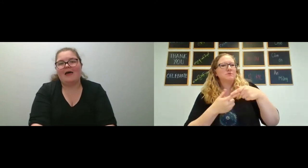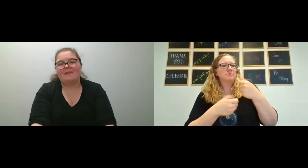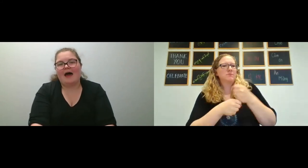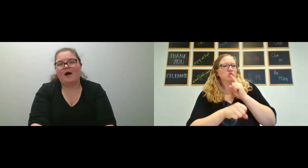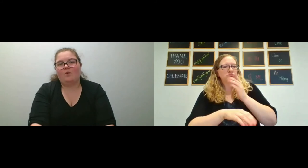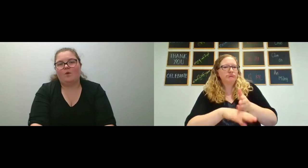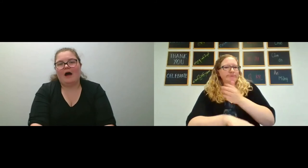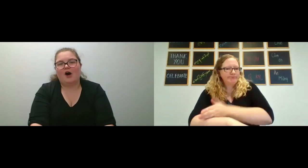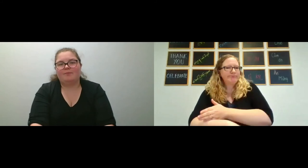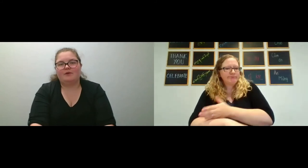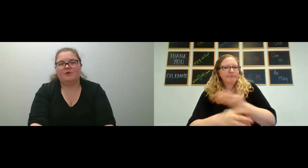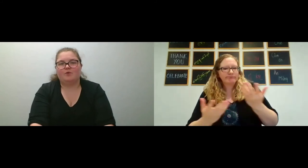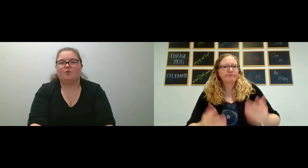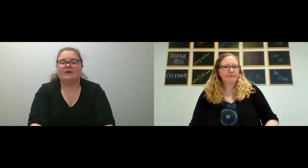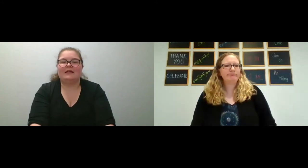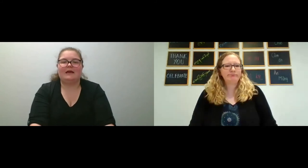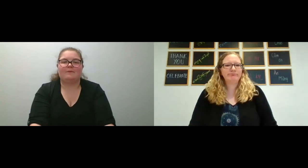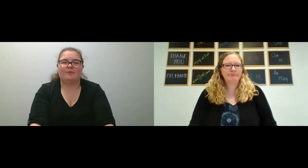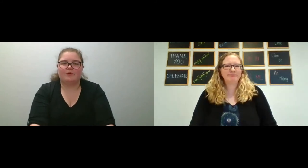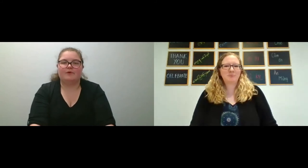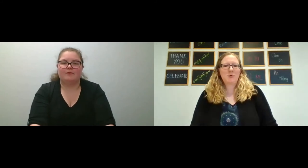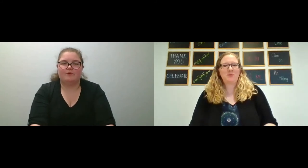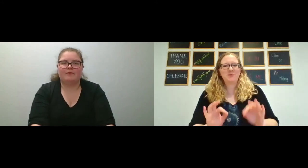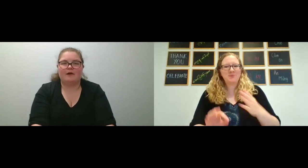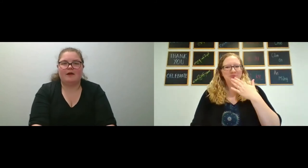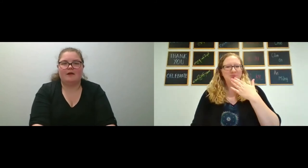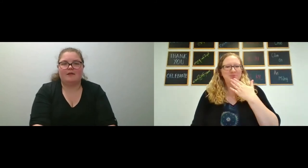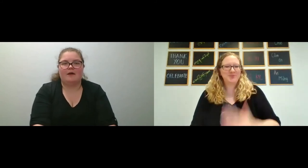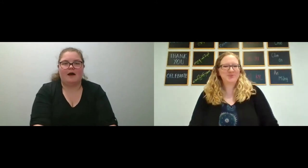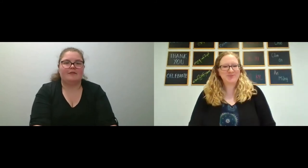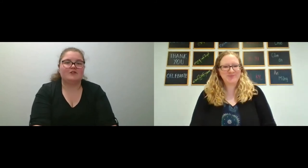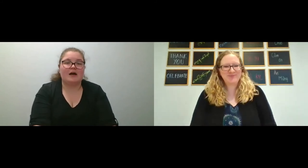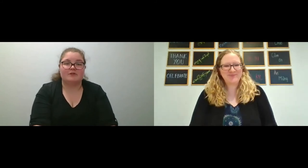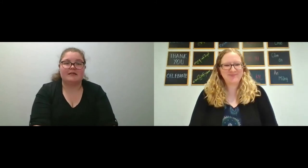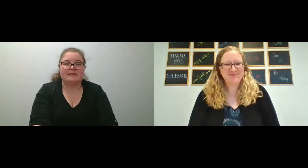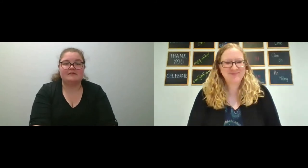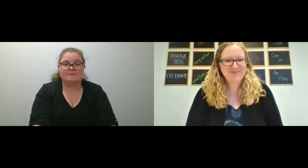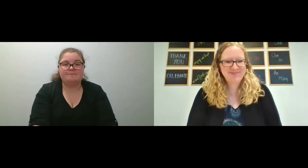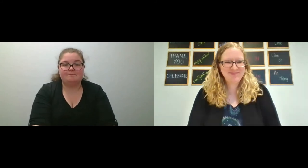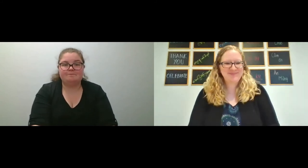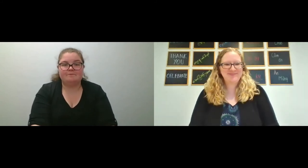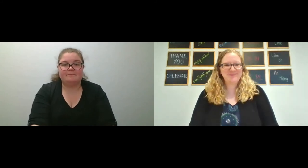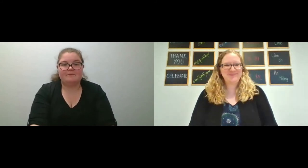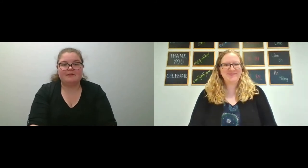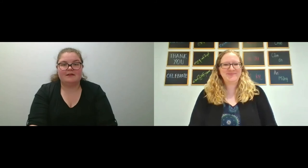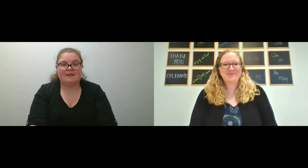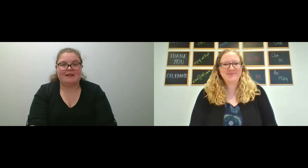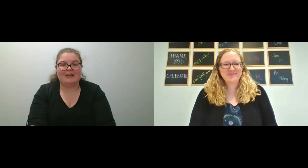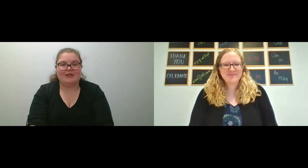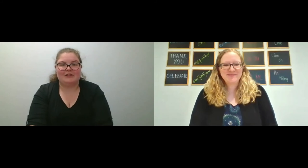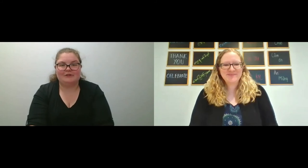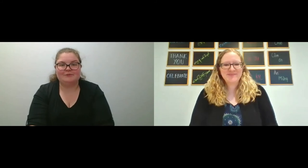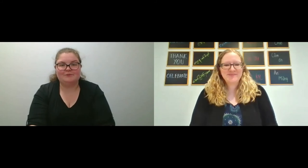And that will help you really improve the job duties. Thank you.